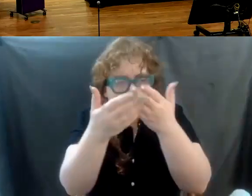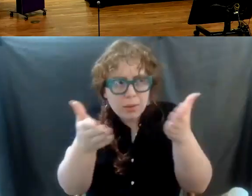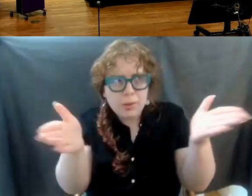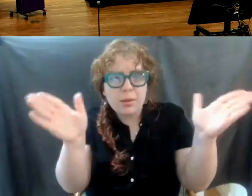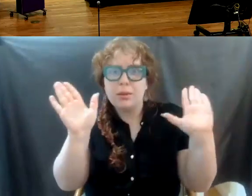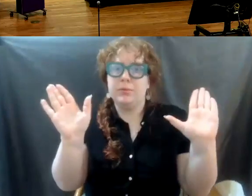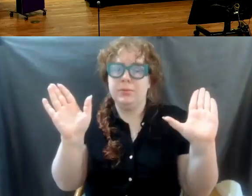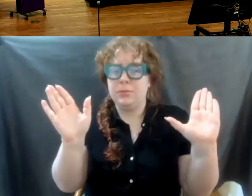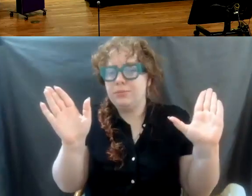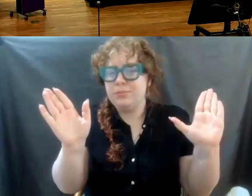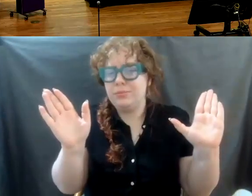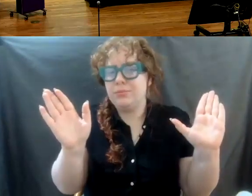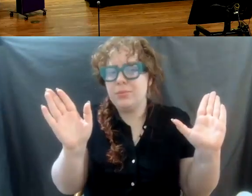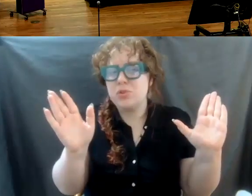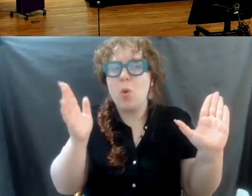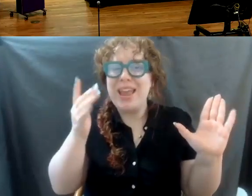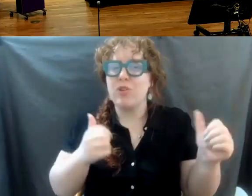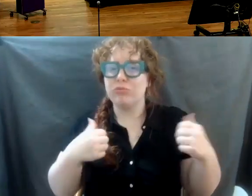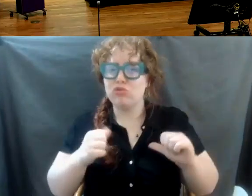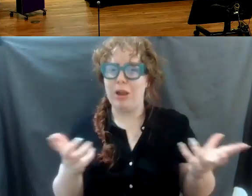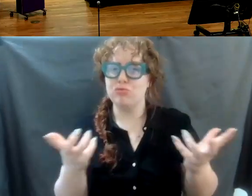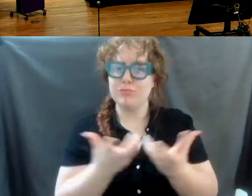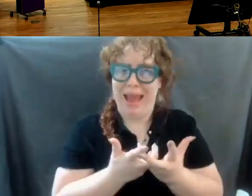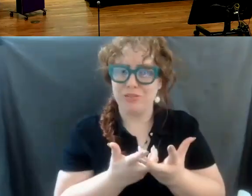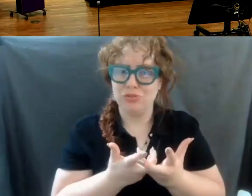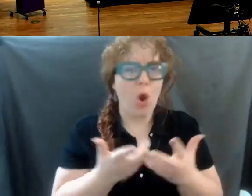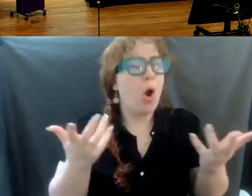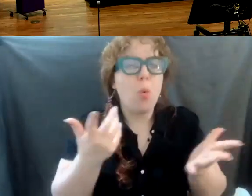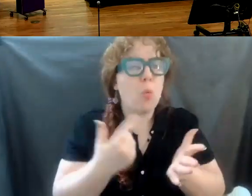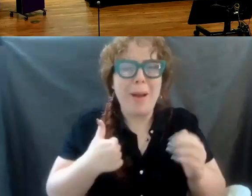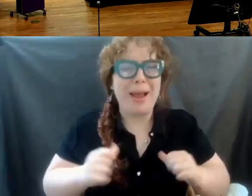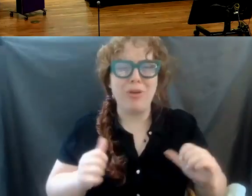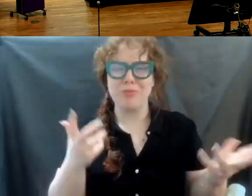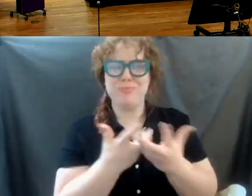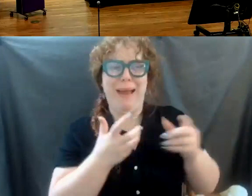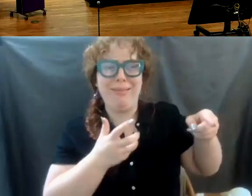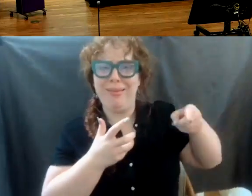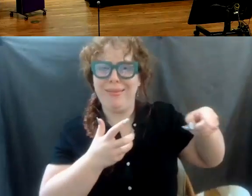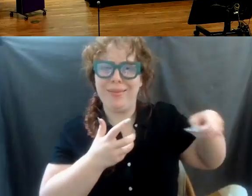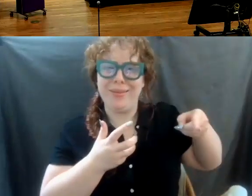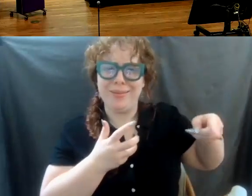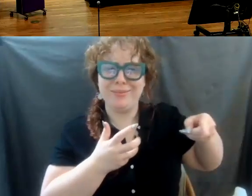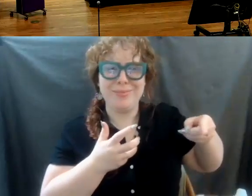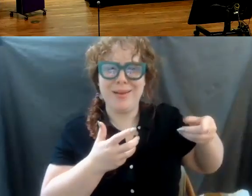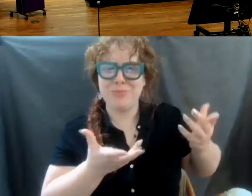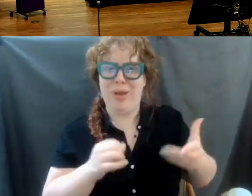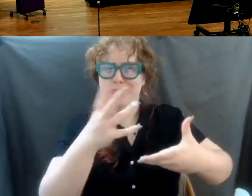what are we trying to be able to do and what is a function of trying to fit into a thing that may be broken in itself?